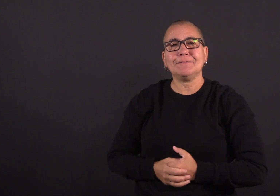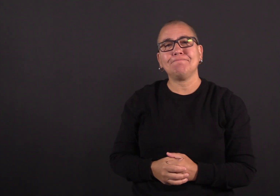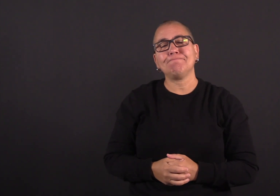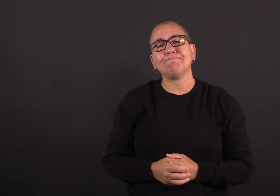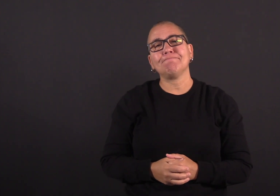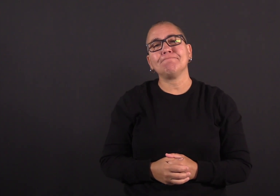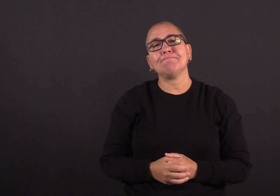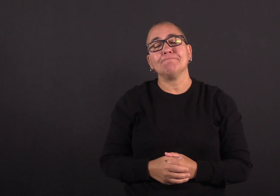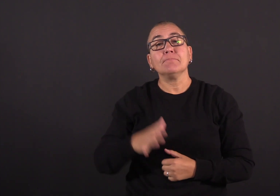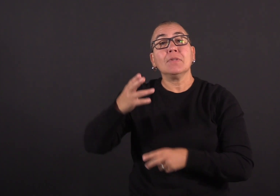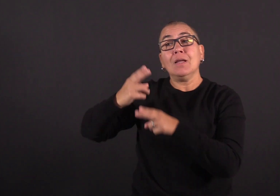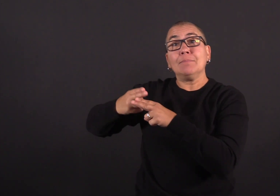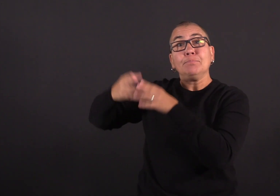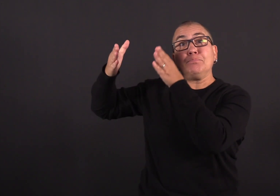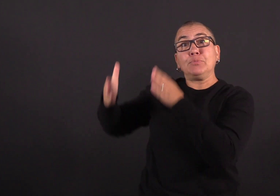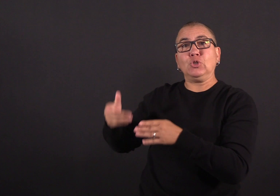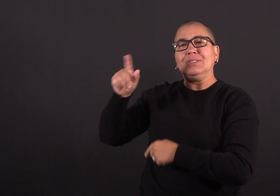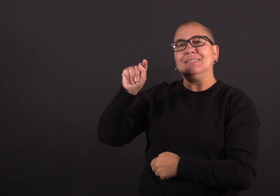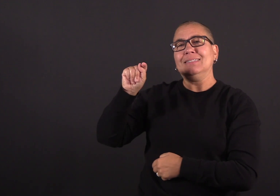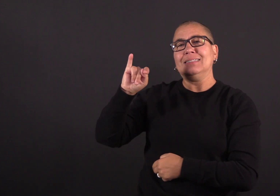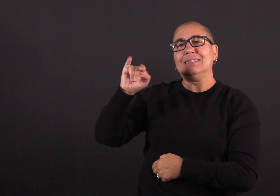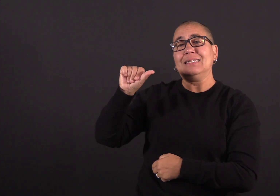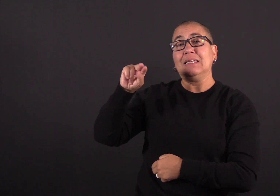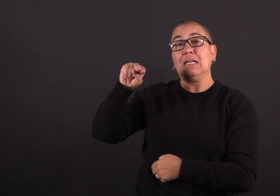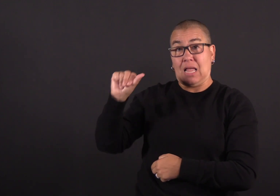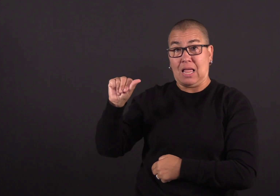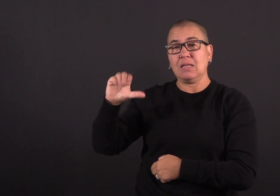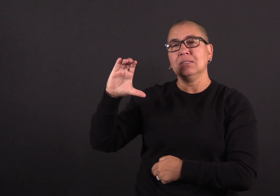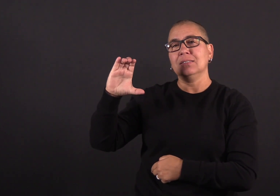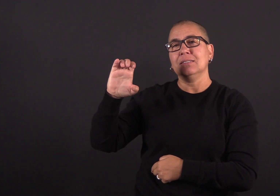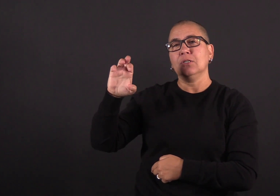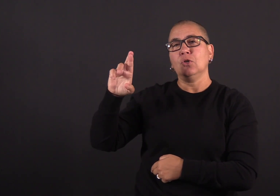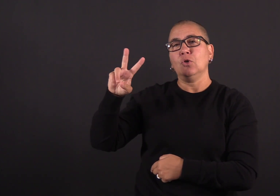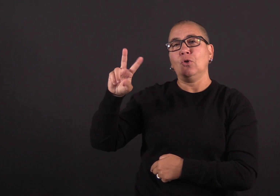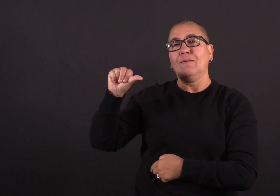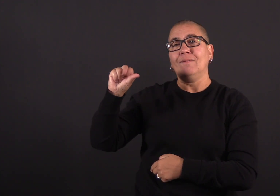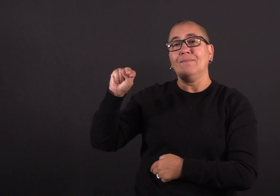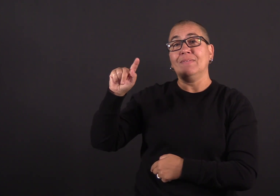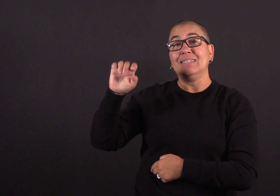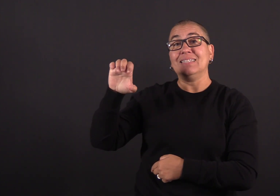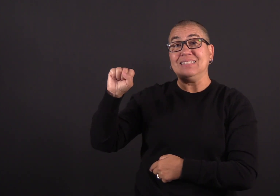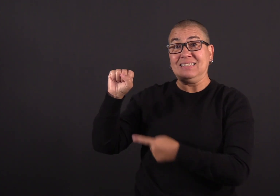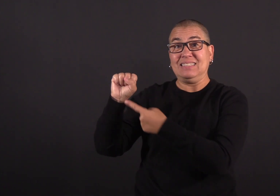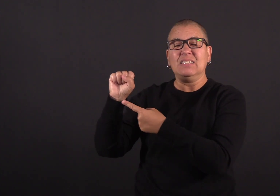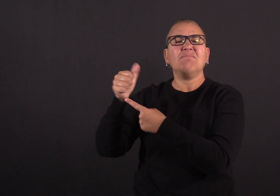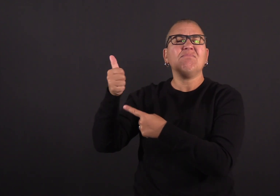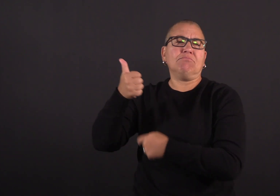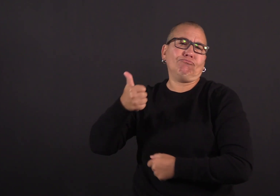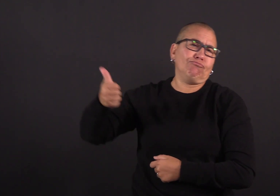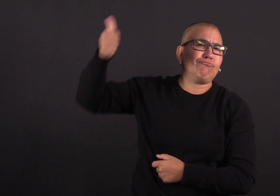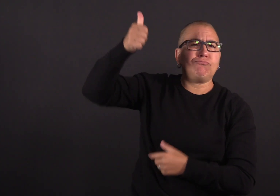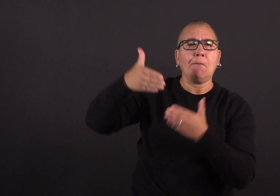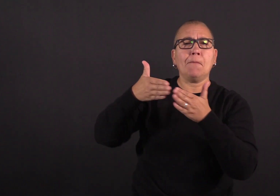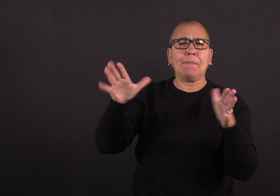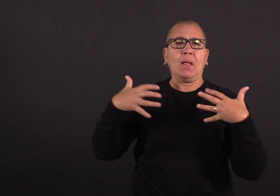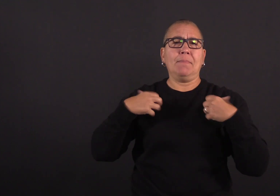In Minneapolis, nearly 40 percent of kids are not up to date on their required vaccines. The